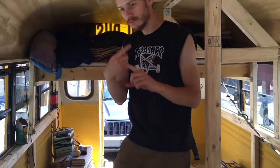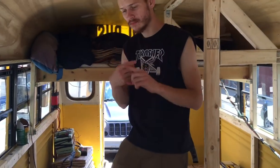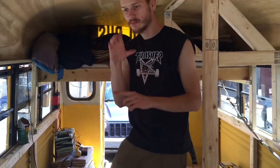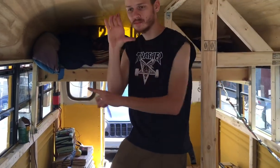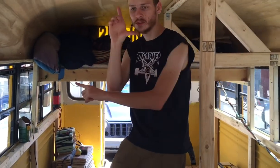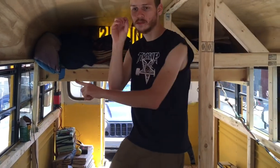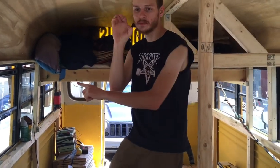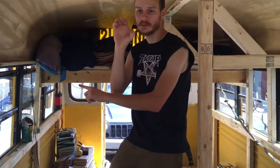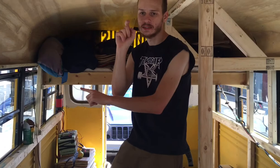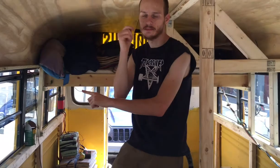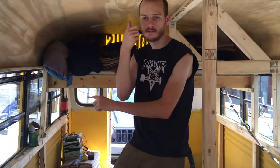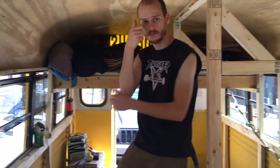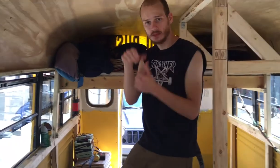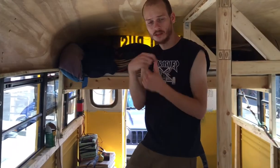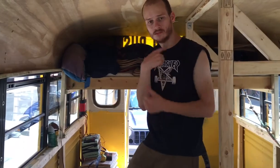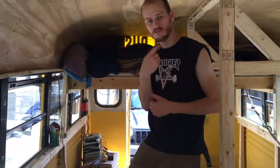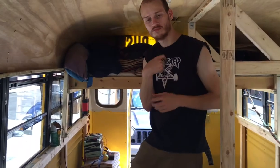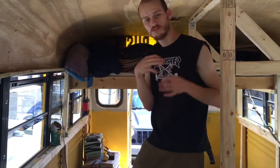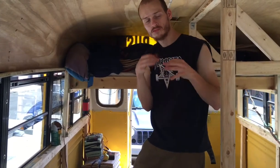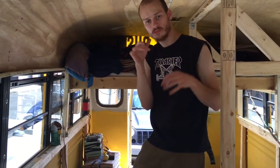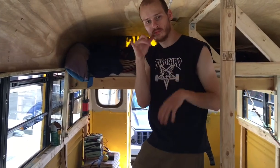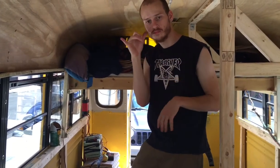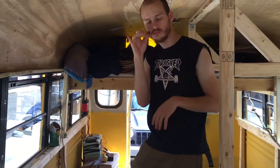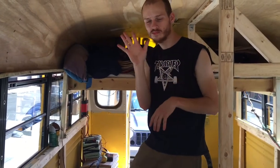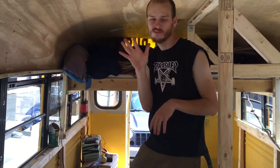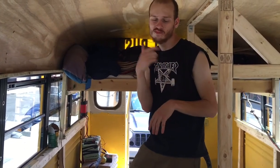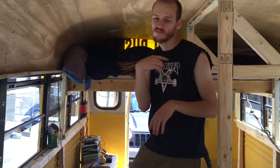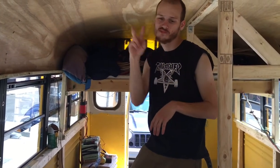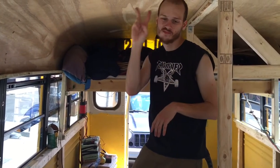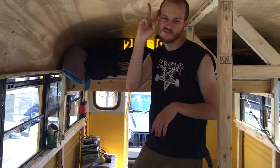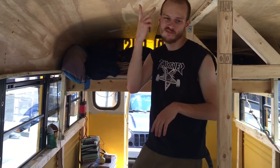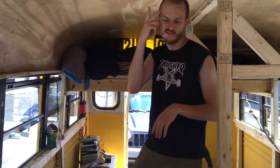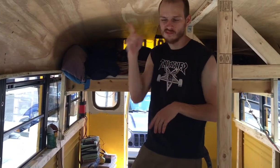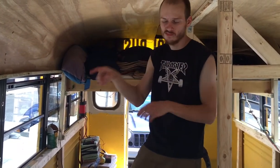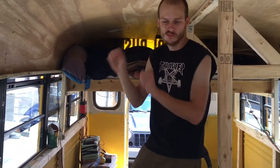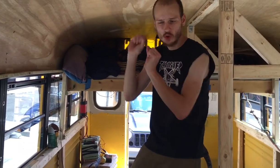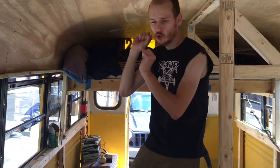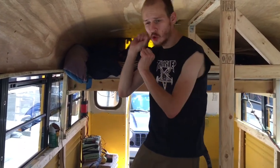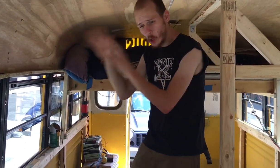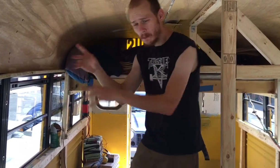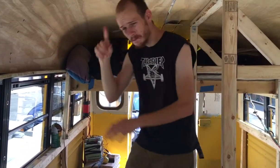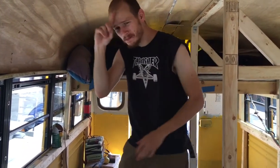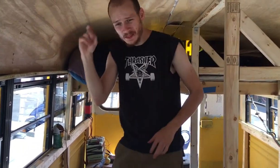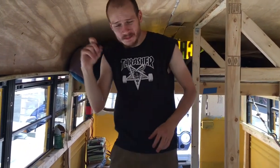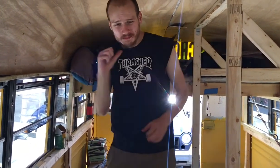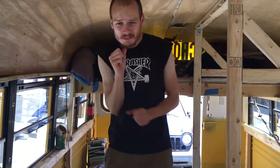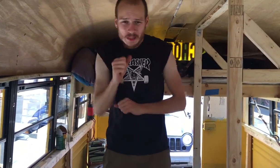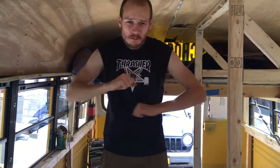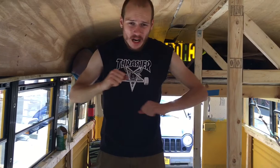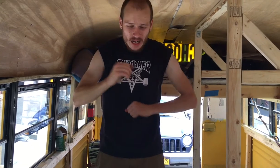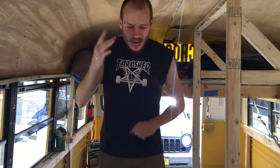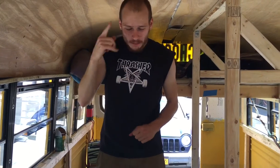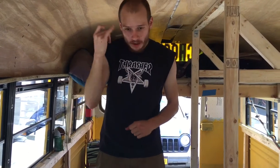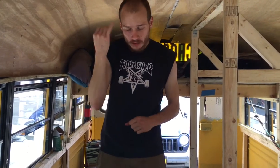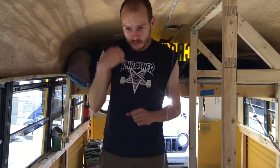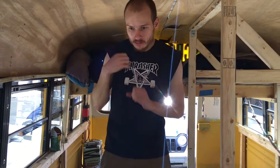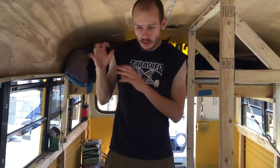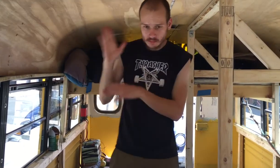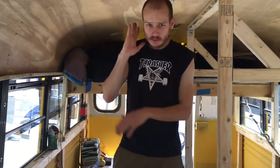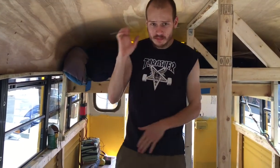and Plus, Closet. Remember I told about that yesterday. Nah, we changed mind to unwanted closet and we threw coset into garbage Because of not space enough